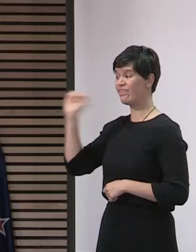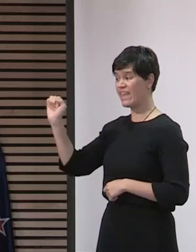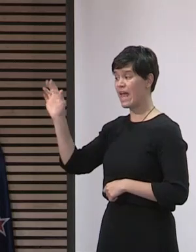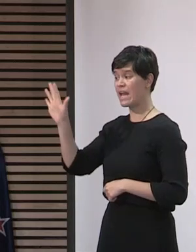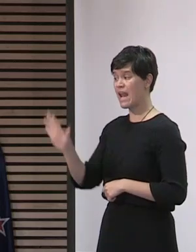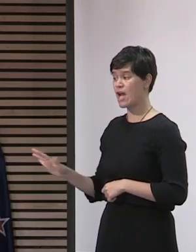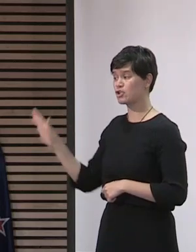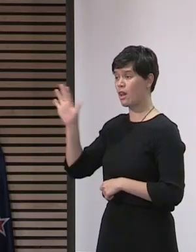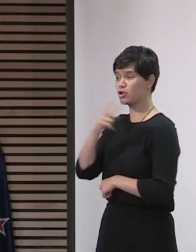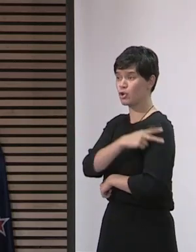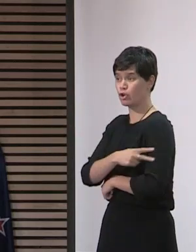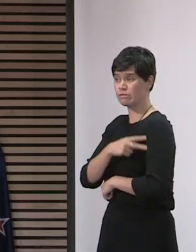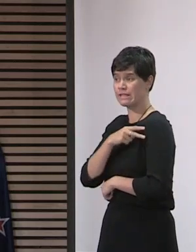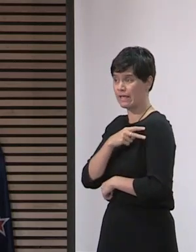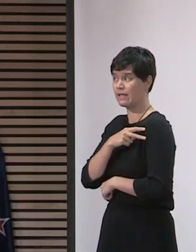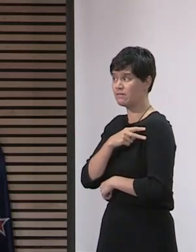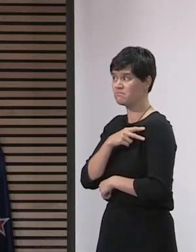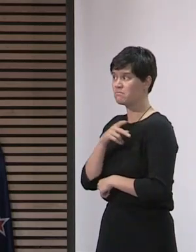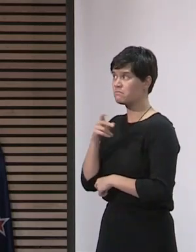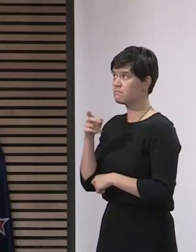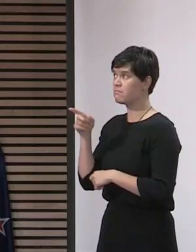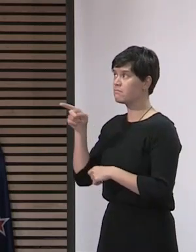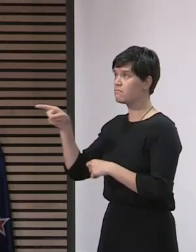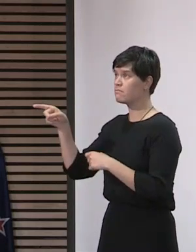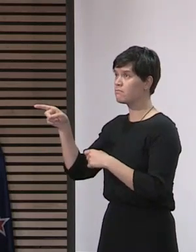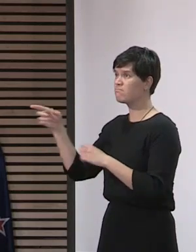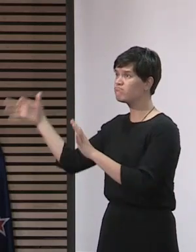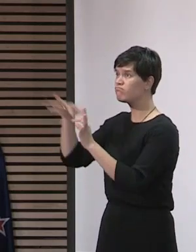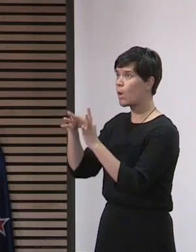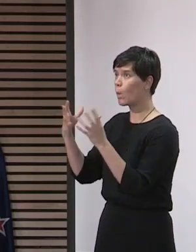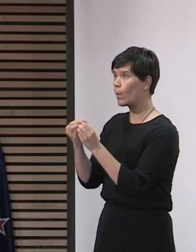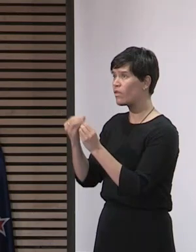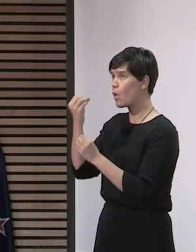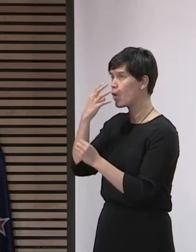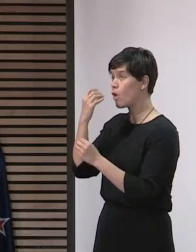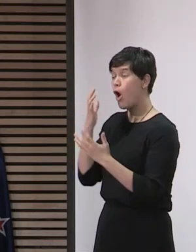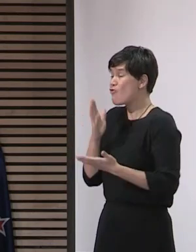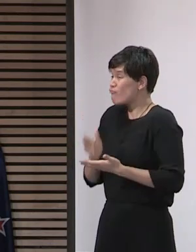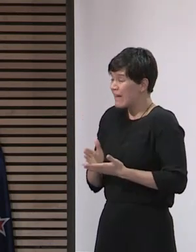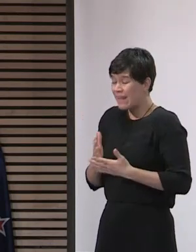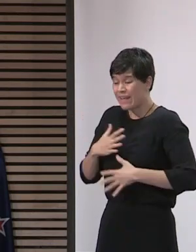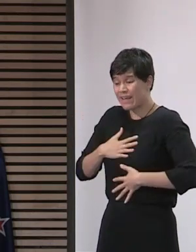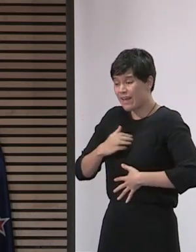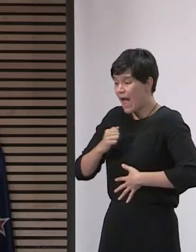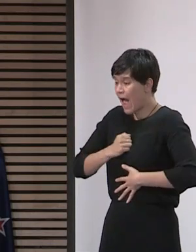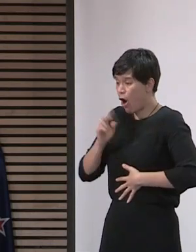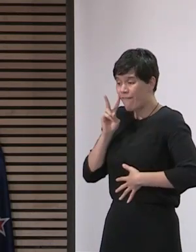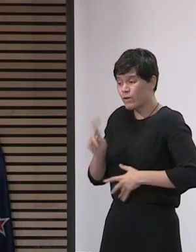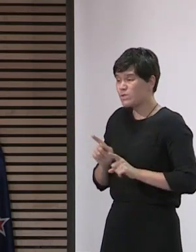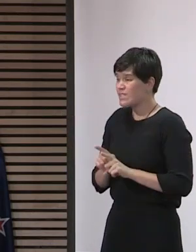based on national security that weren't involving those